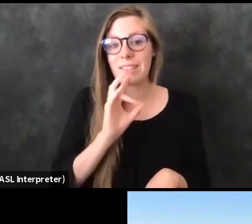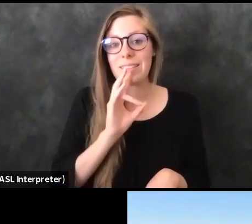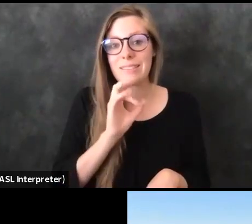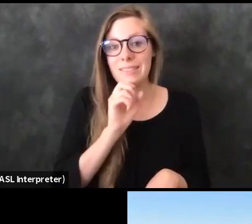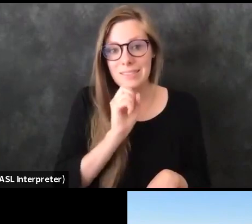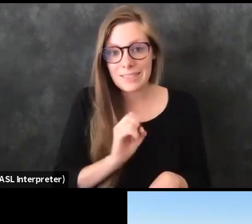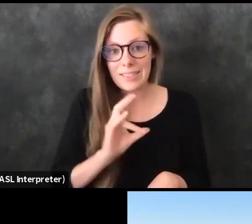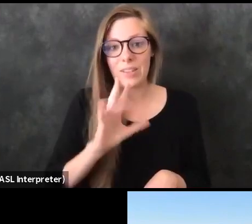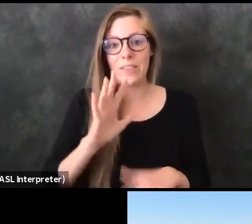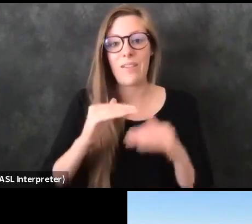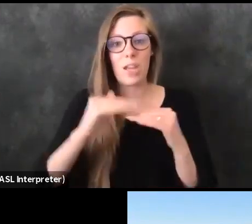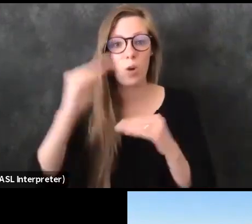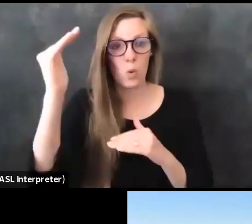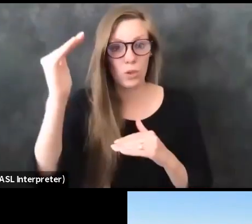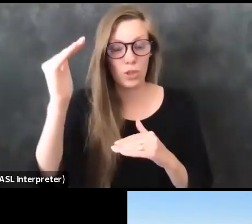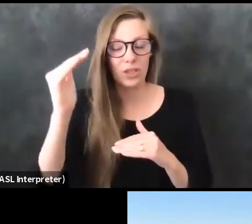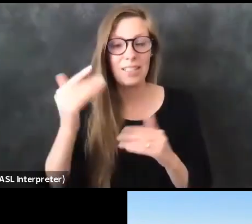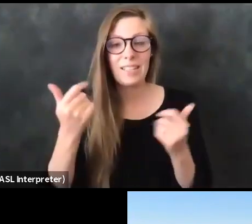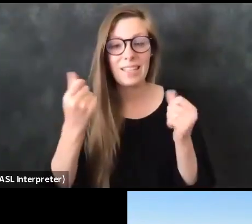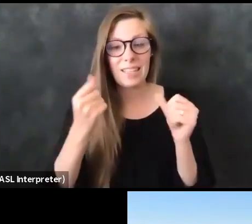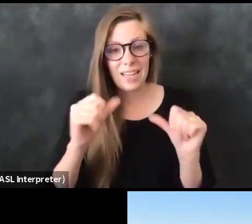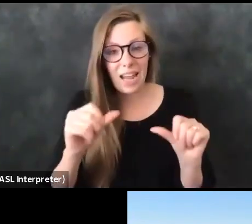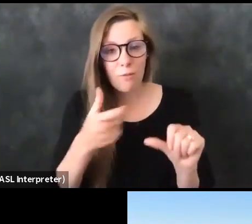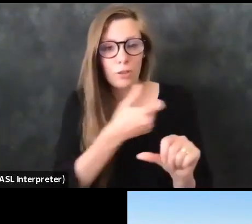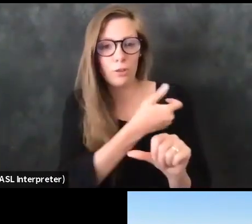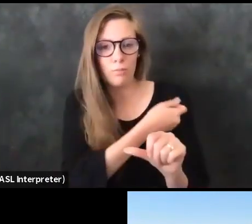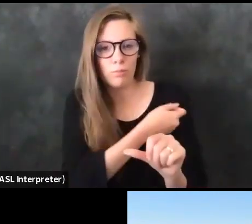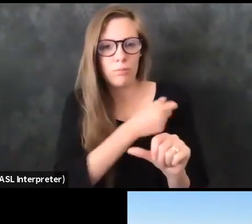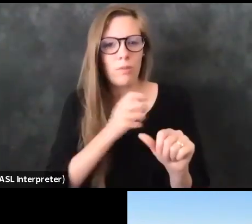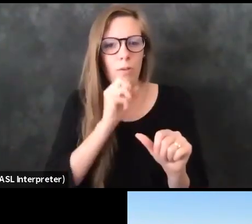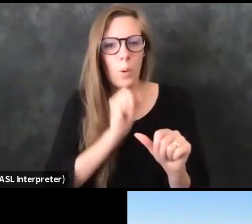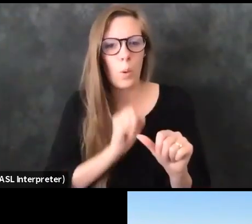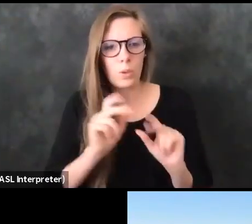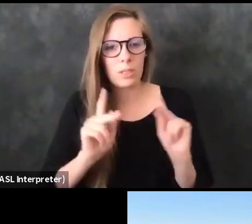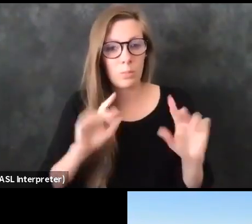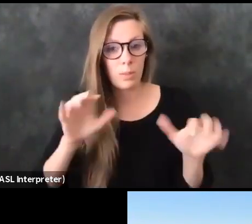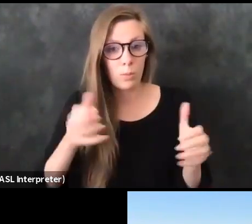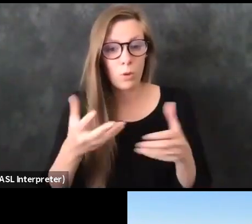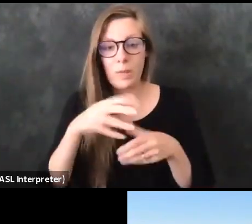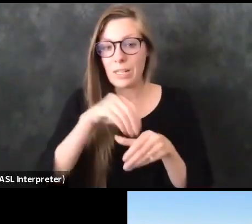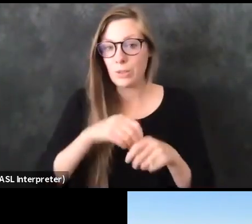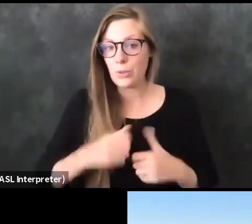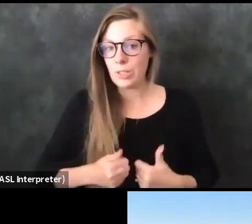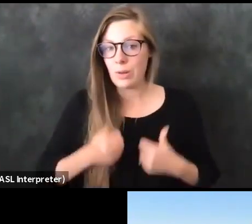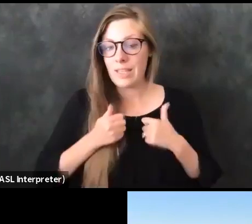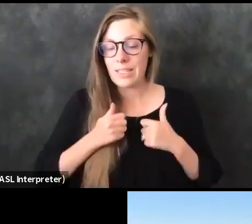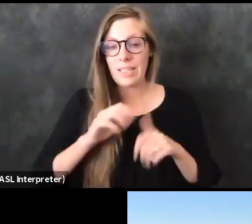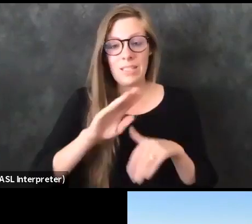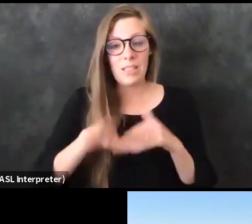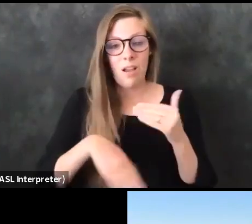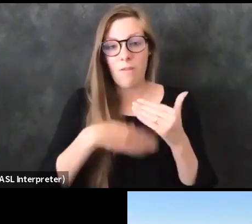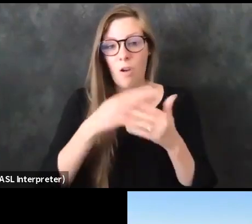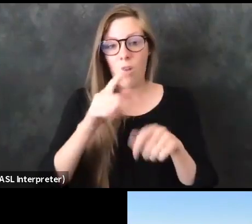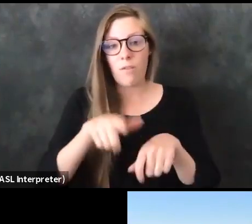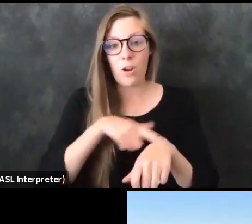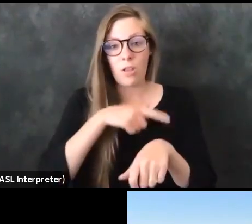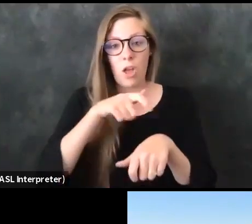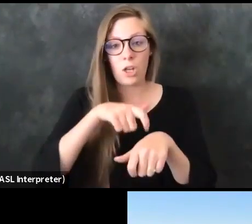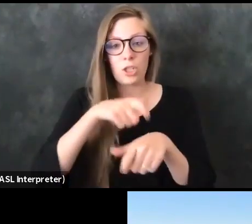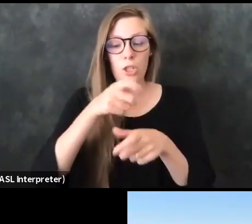And that effort to get shots into the arms of our oldest population, including residents of all of our long term care facilities, has paid off.